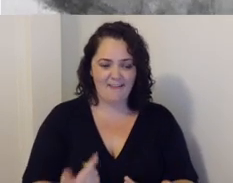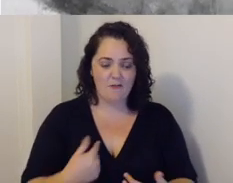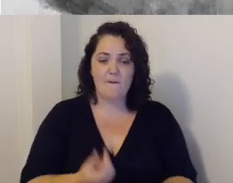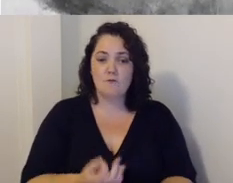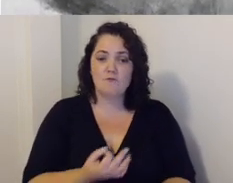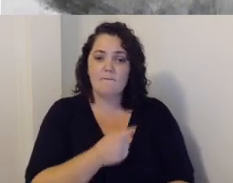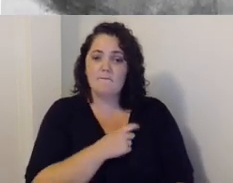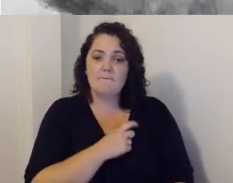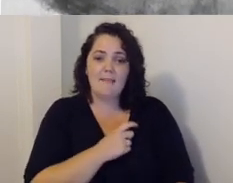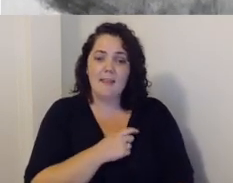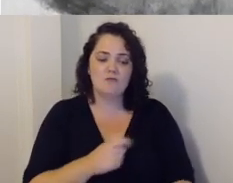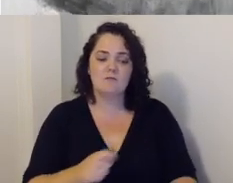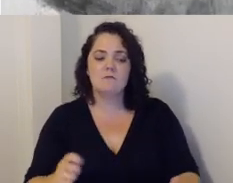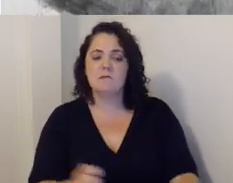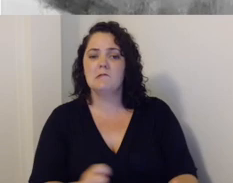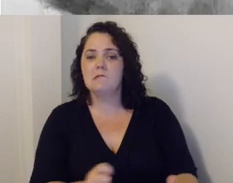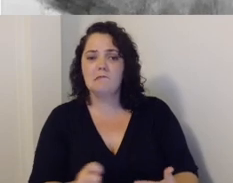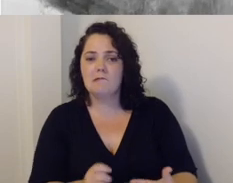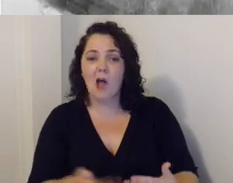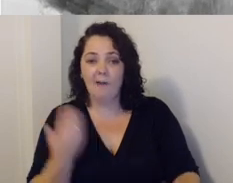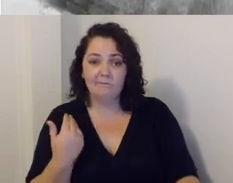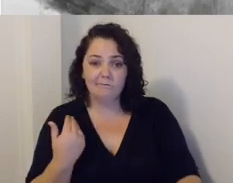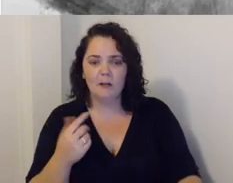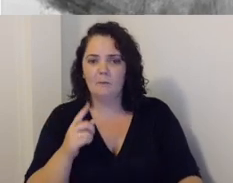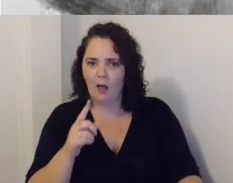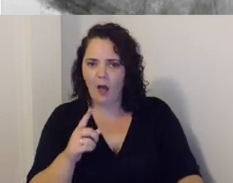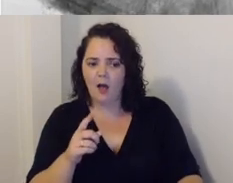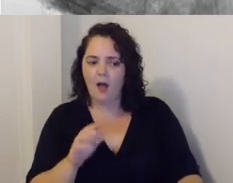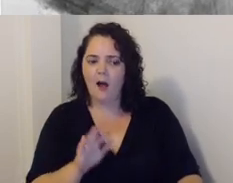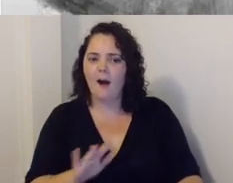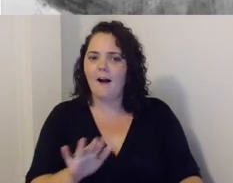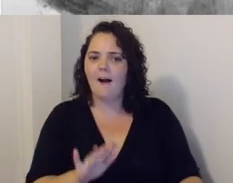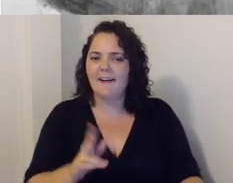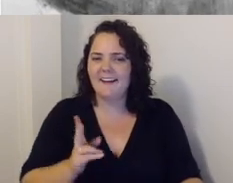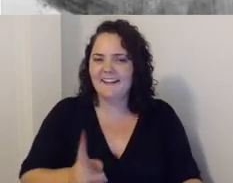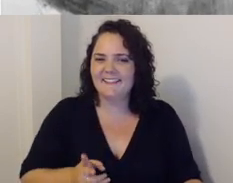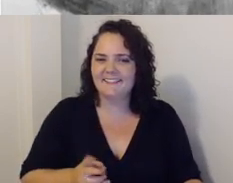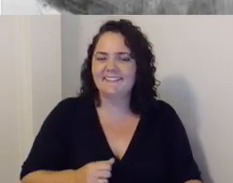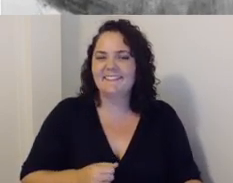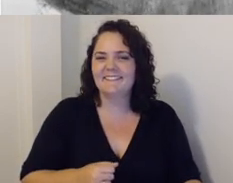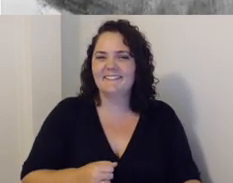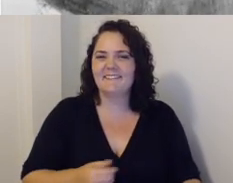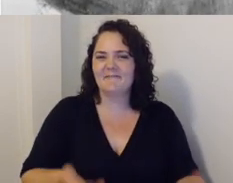rub whole parts of it out to redraw them back in and to really find uh what I think is the